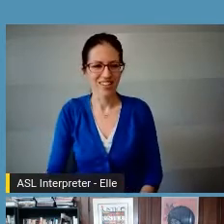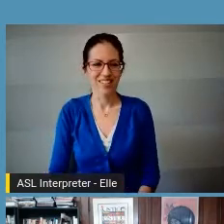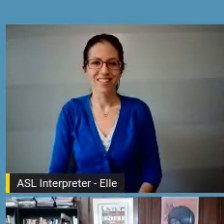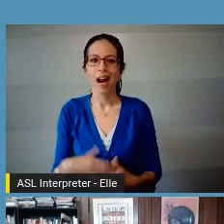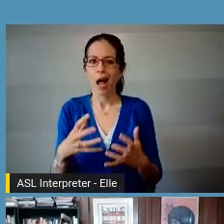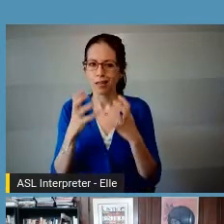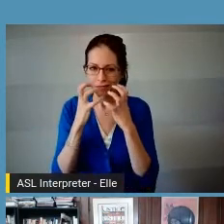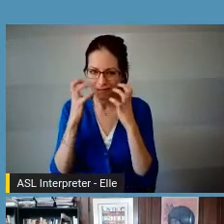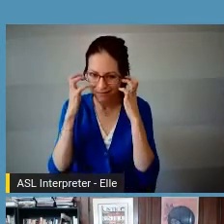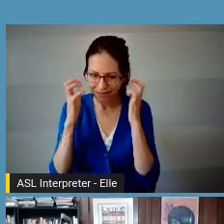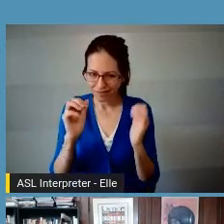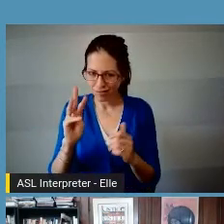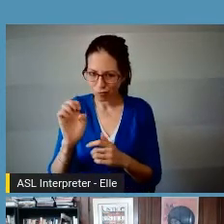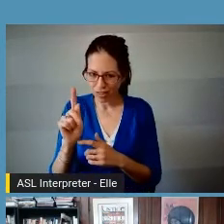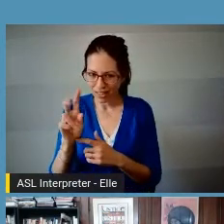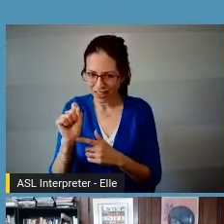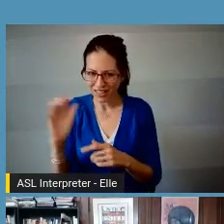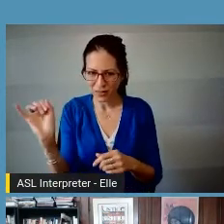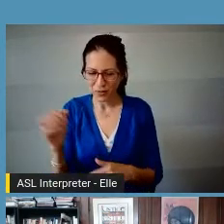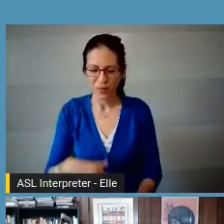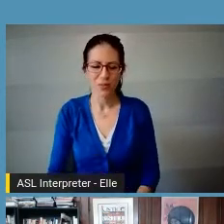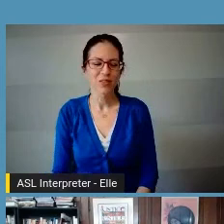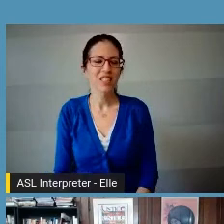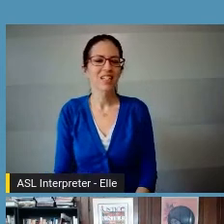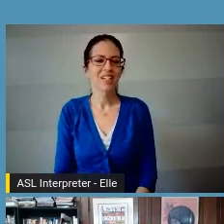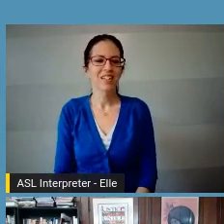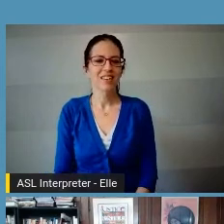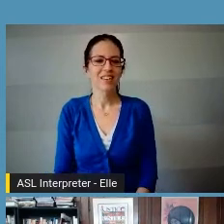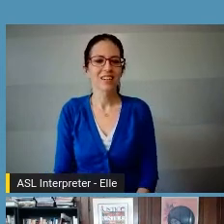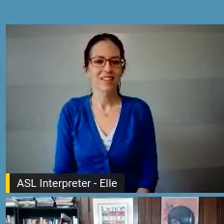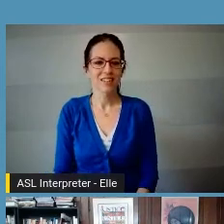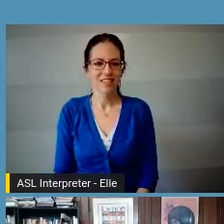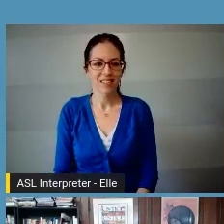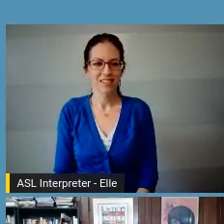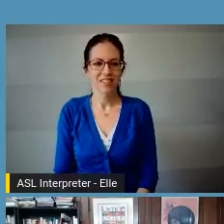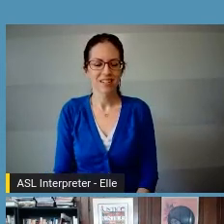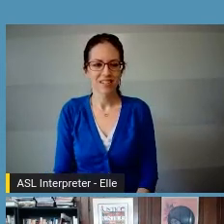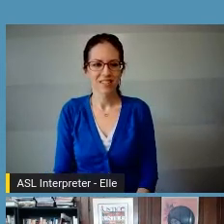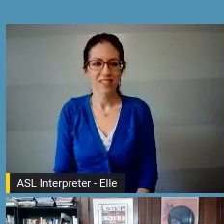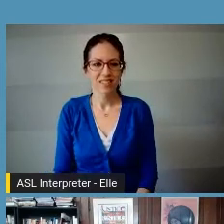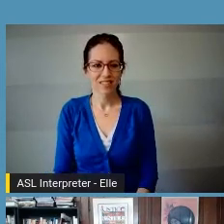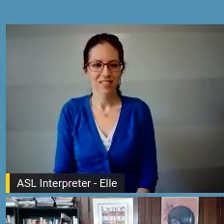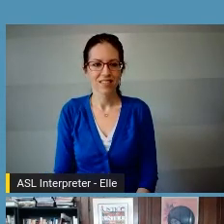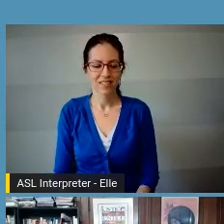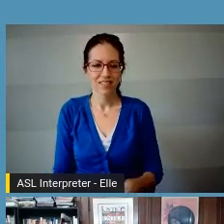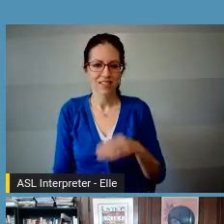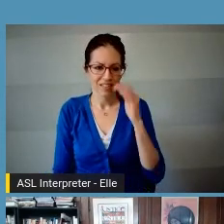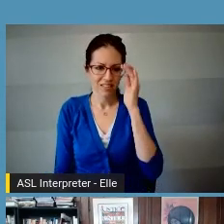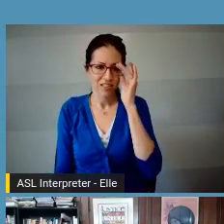And if there is something I anticipated over 10 years the shift in organizations have to